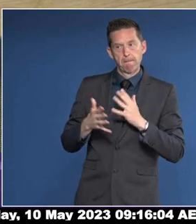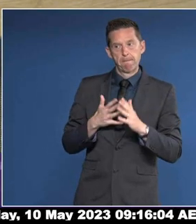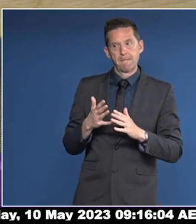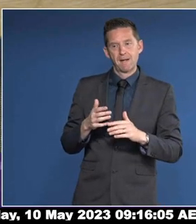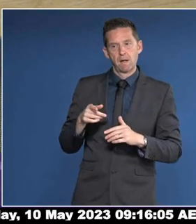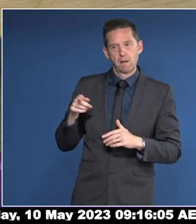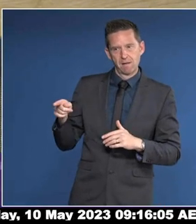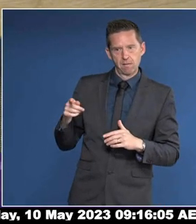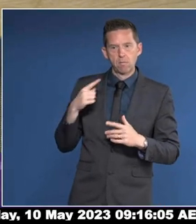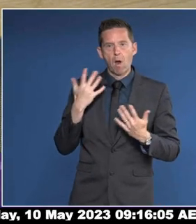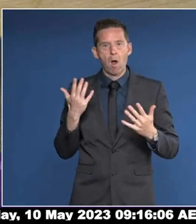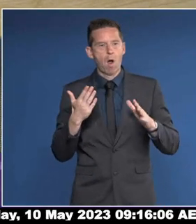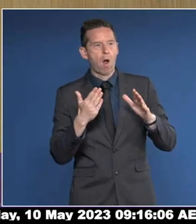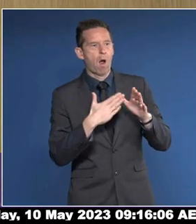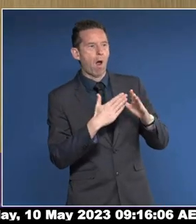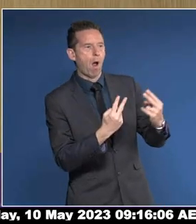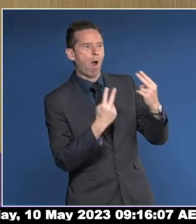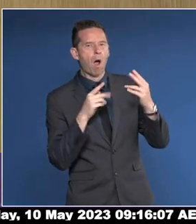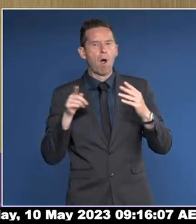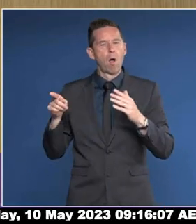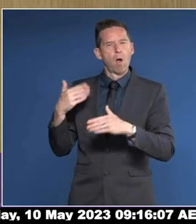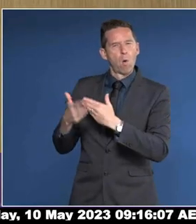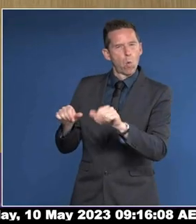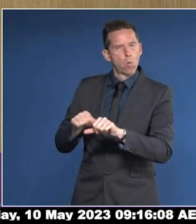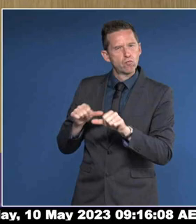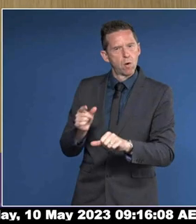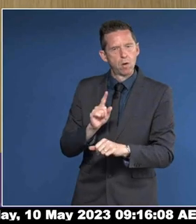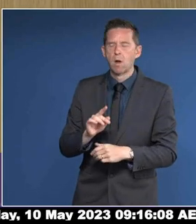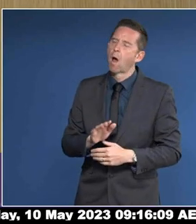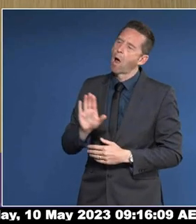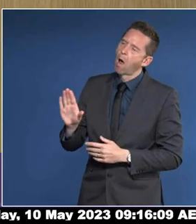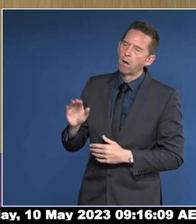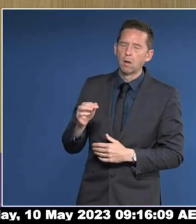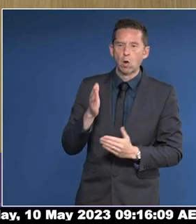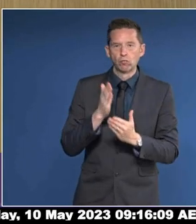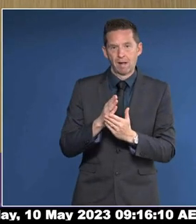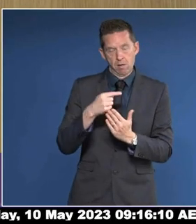I think when I reviewed the file I could see some very rigorous assessments of